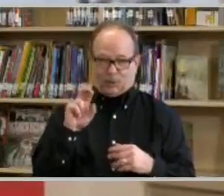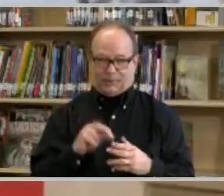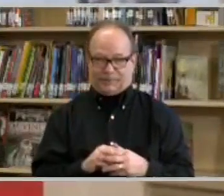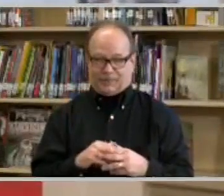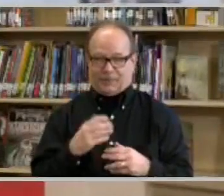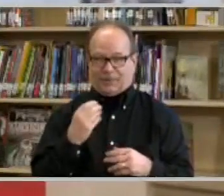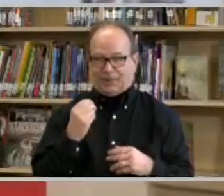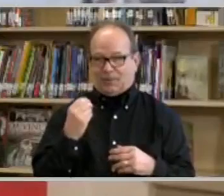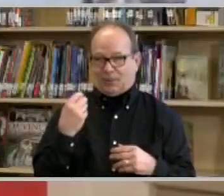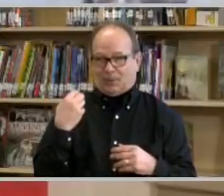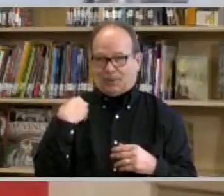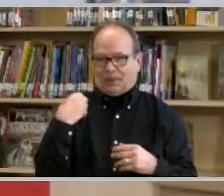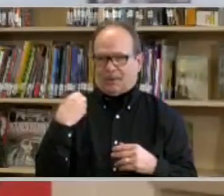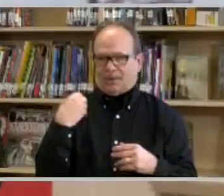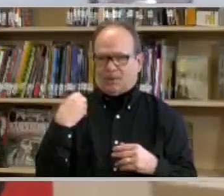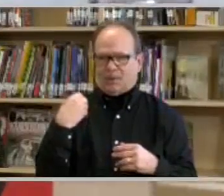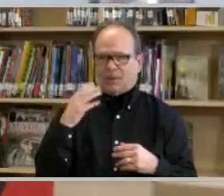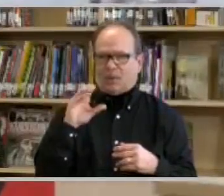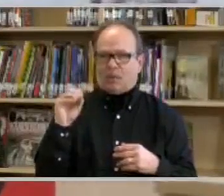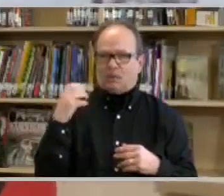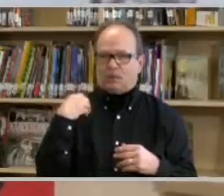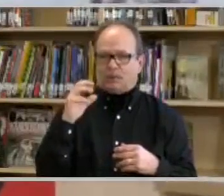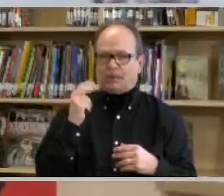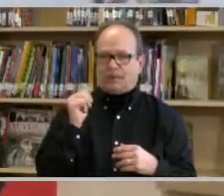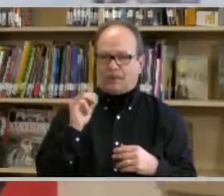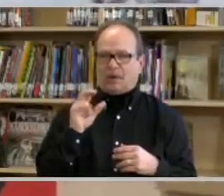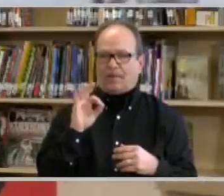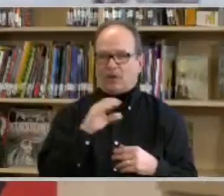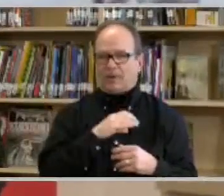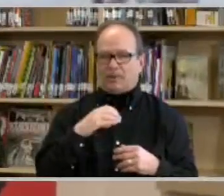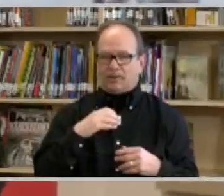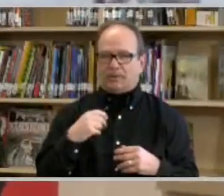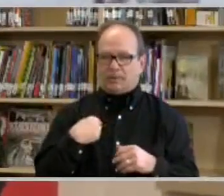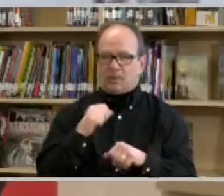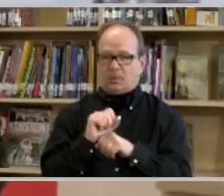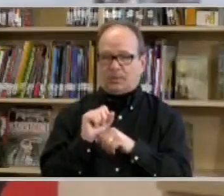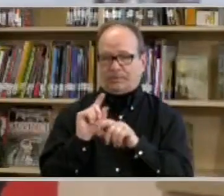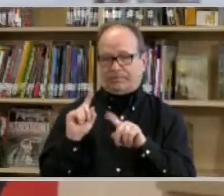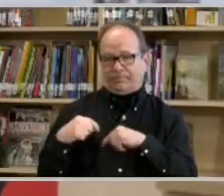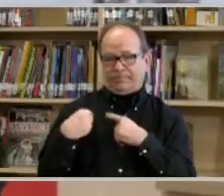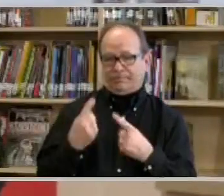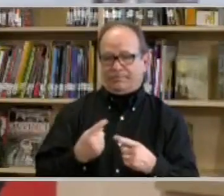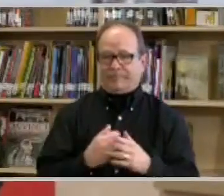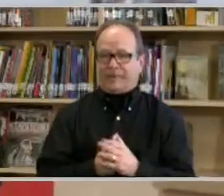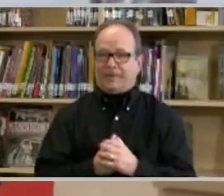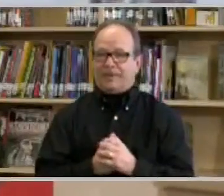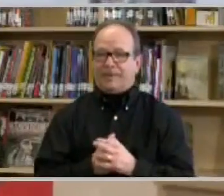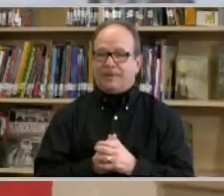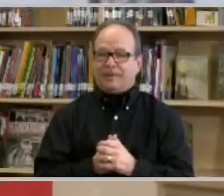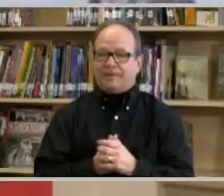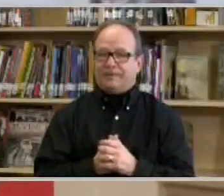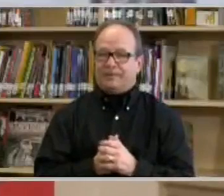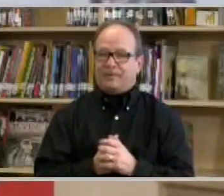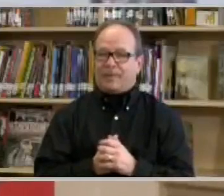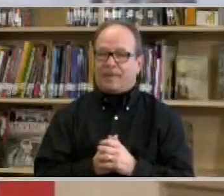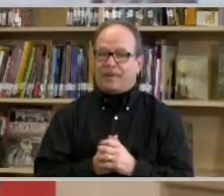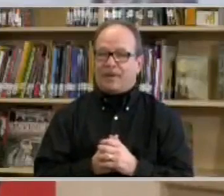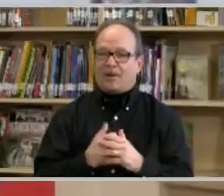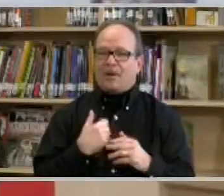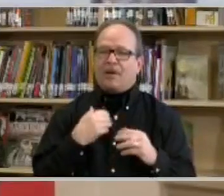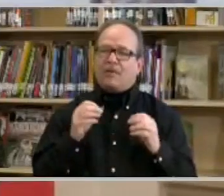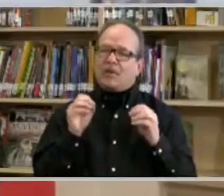BILL HASSAN, I'M COCHAIR OF